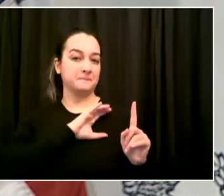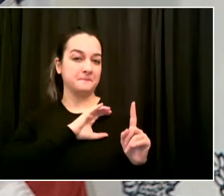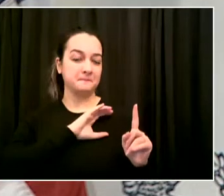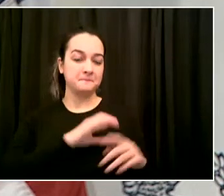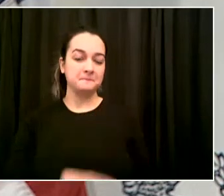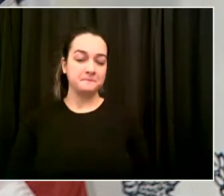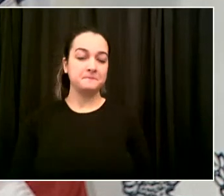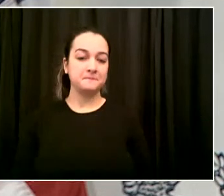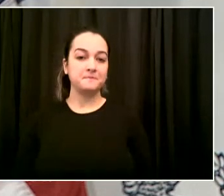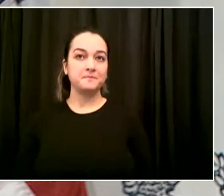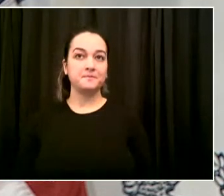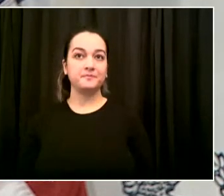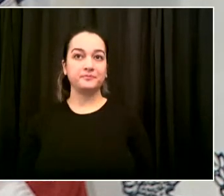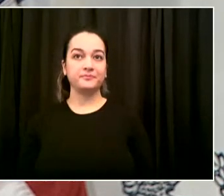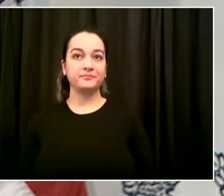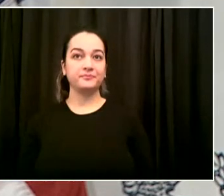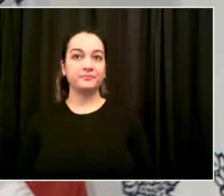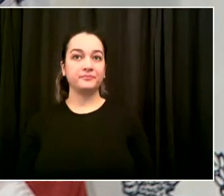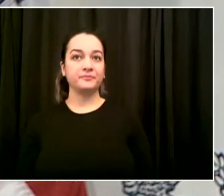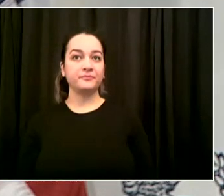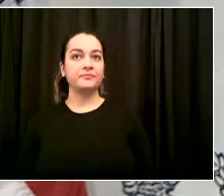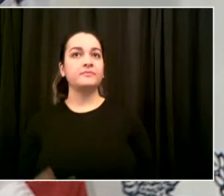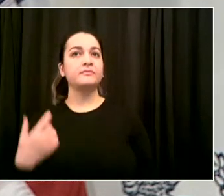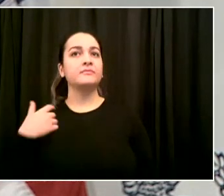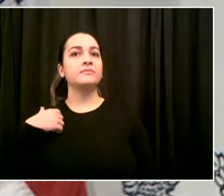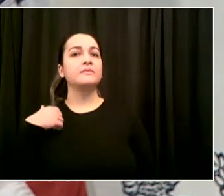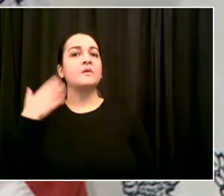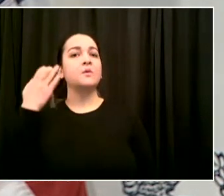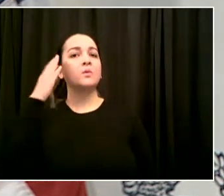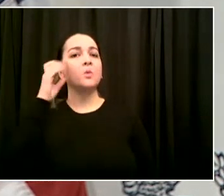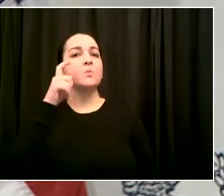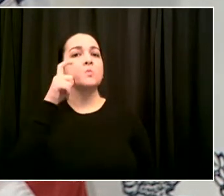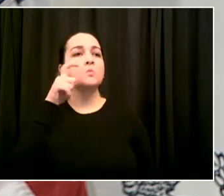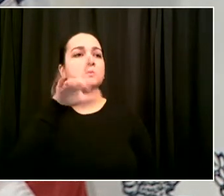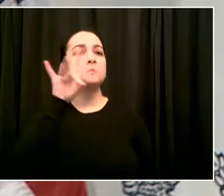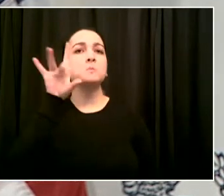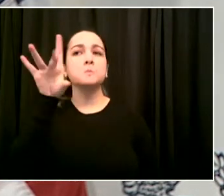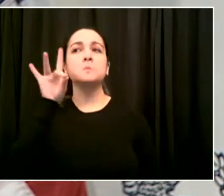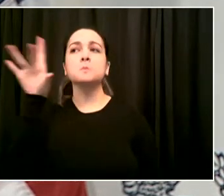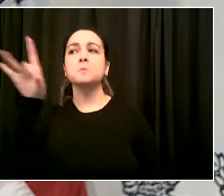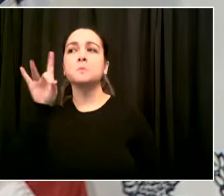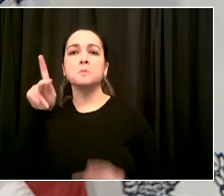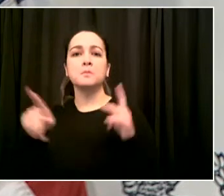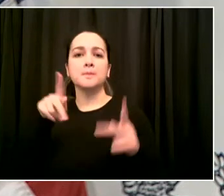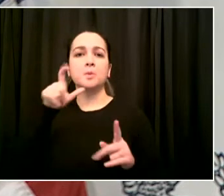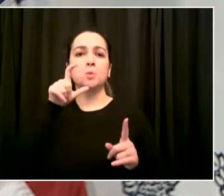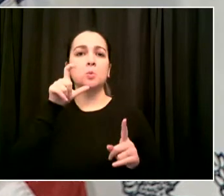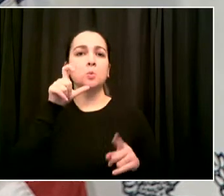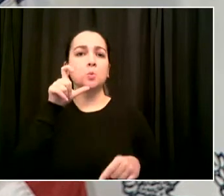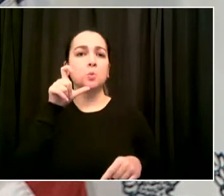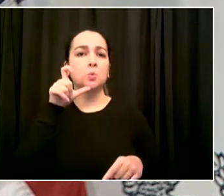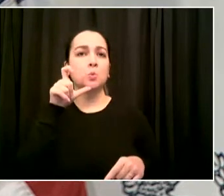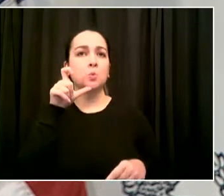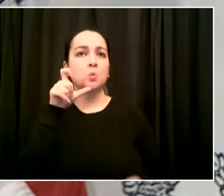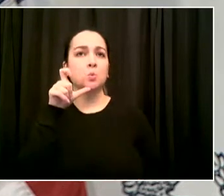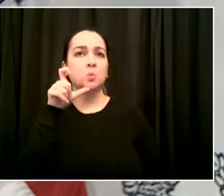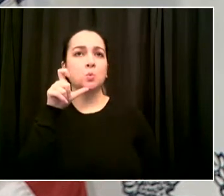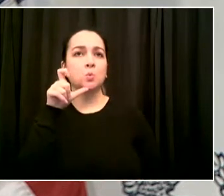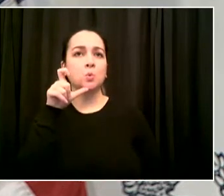FFOICERS, FOR YOU AND COMMISSIONER SHEA, WHO NOMINATES THE CANDIDATES FOR PRECINCT